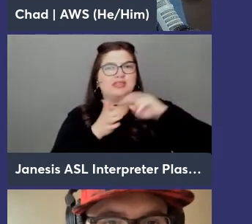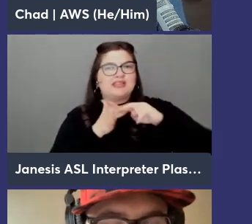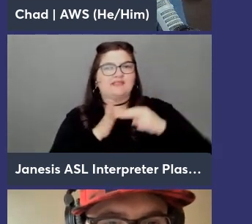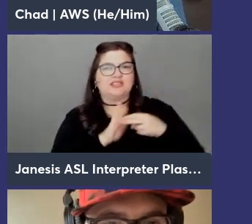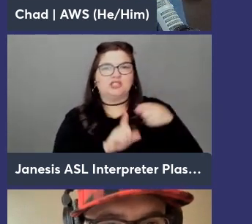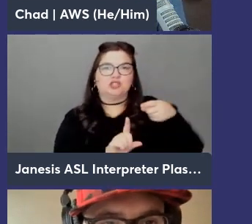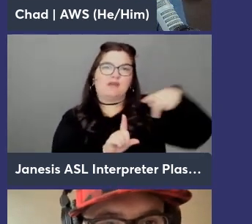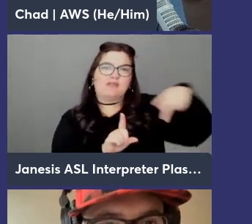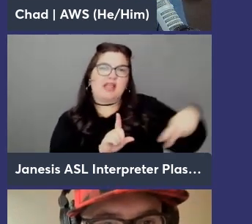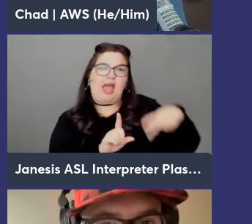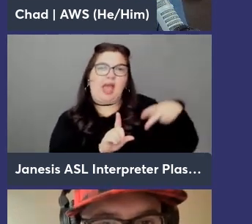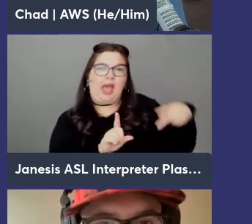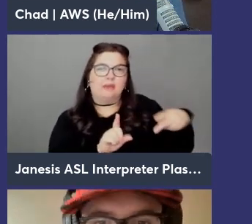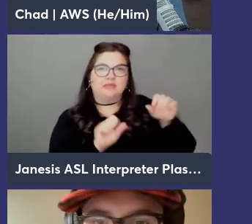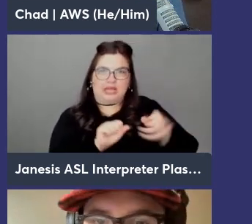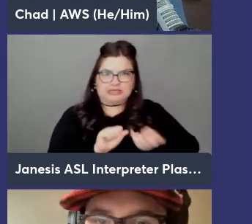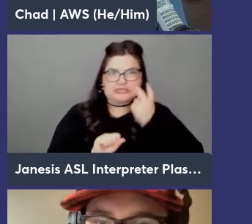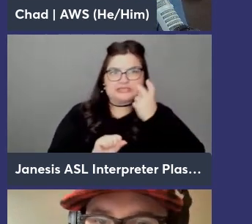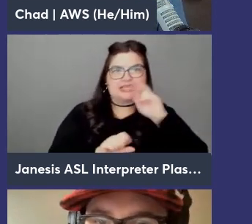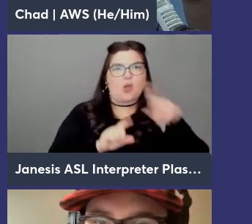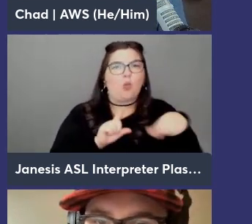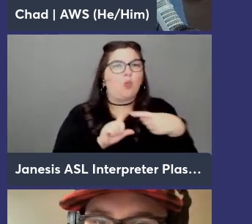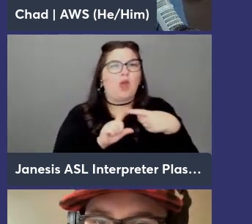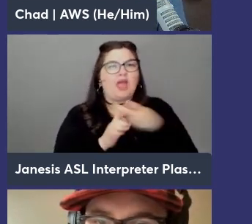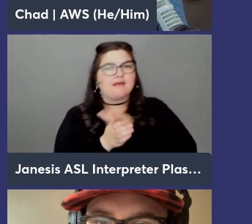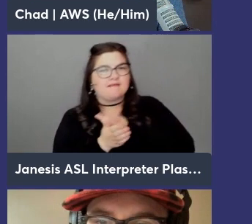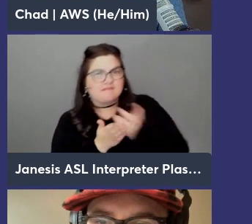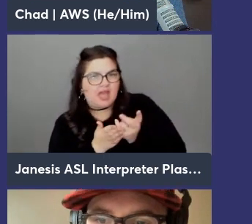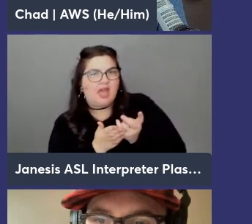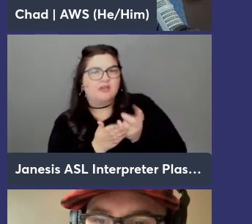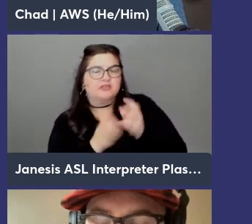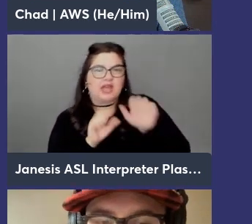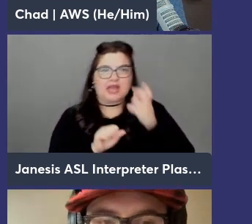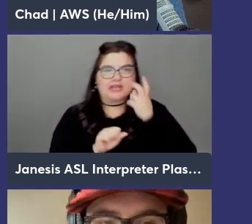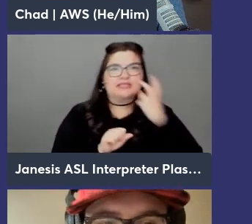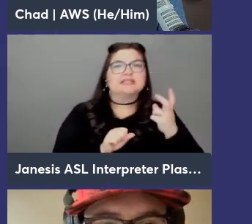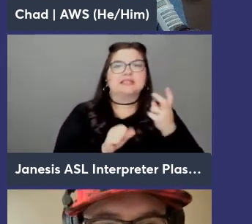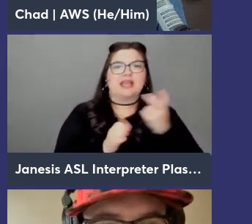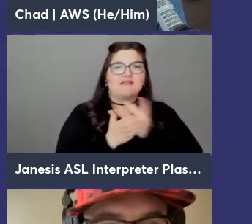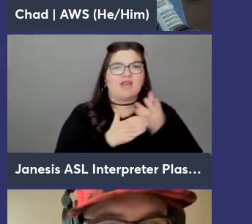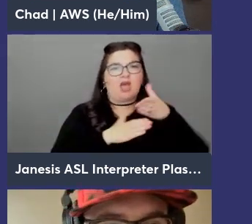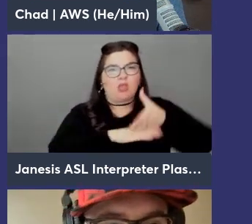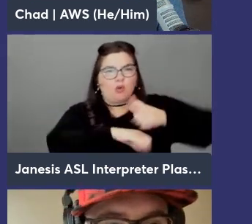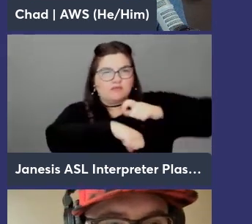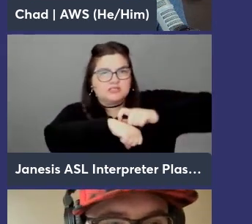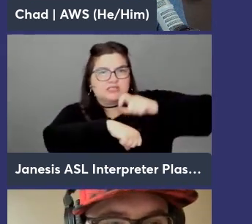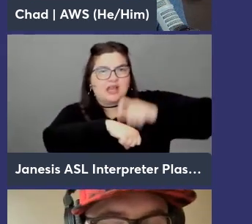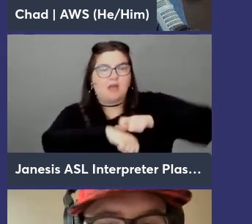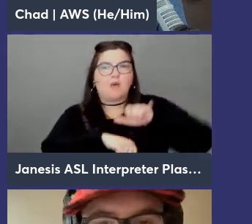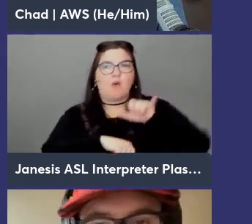I can see when it failed, I can see the failure over time, I can see that there was actually a deployment over here.